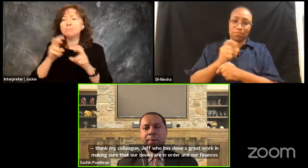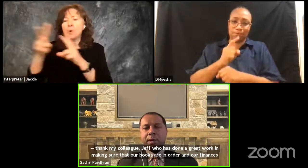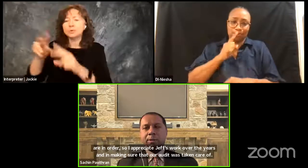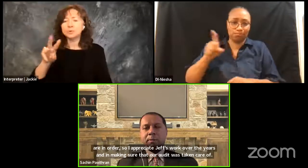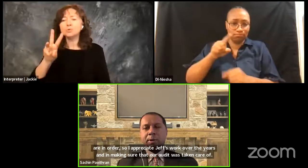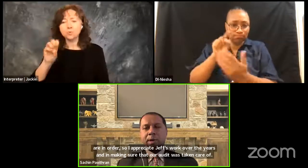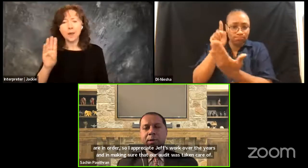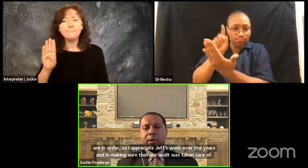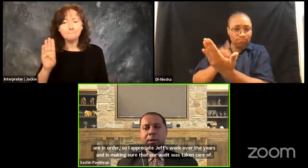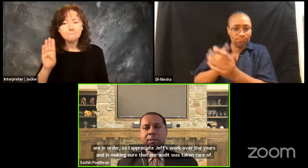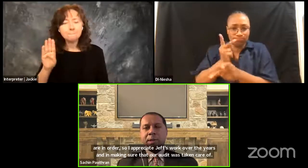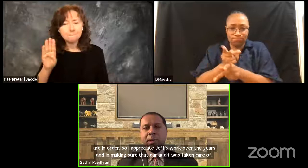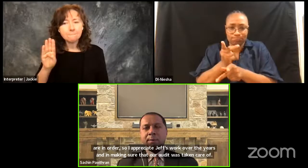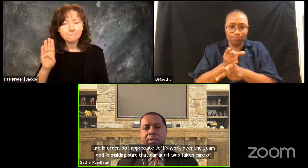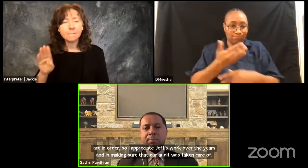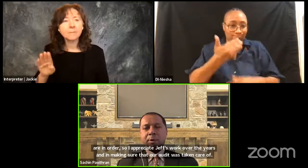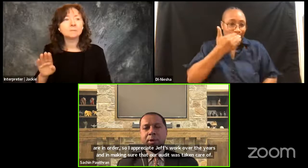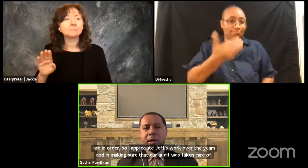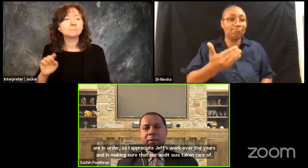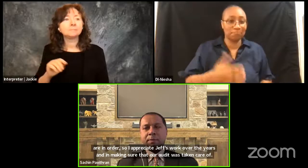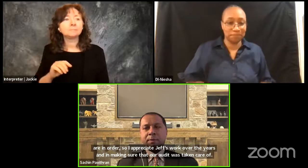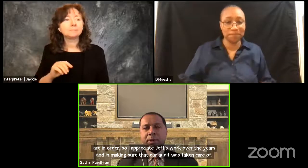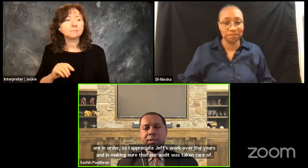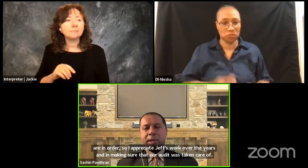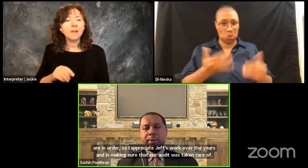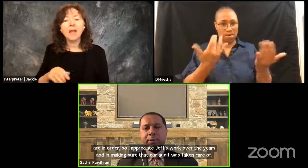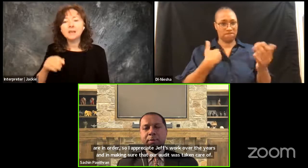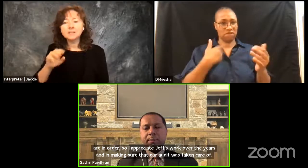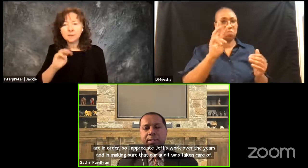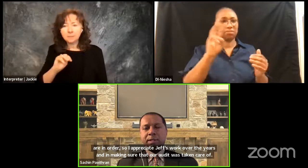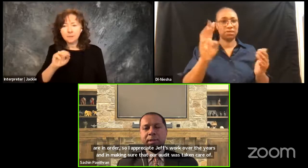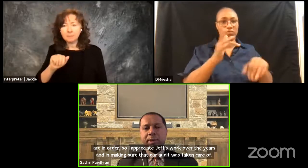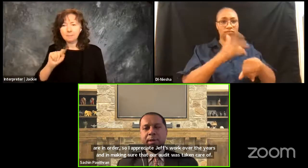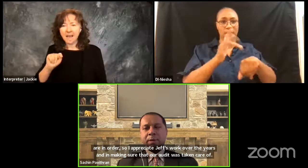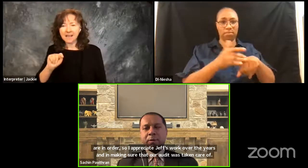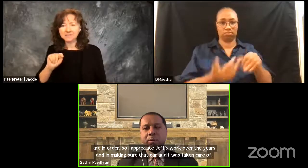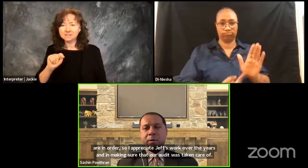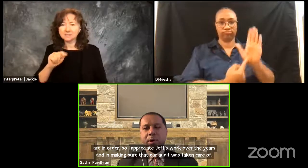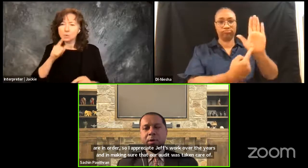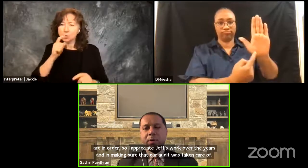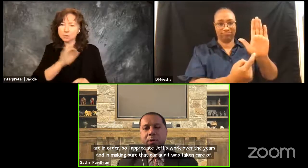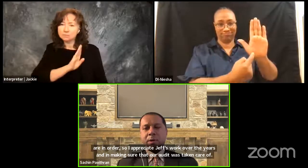I also want to acknowledge Mr. McCollough, the Chairman of the Budget Committee, who